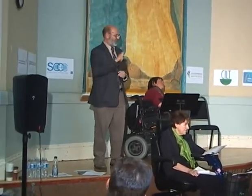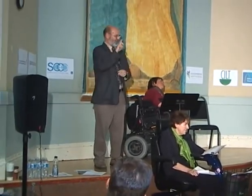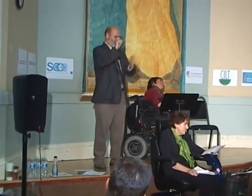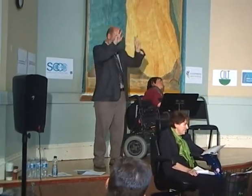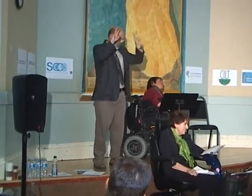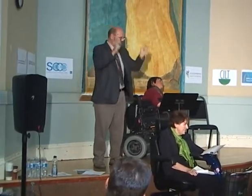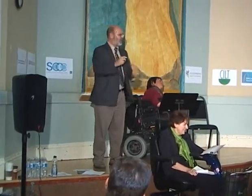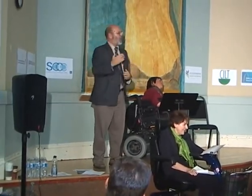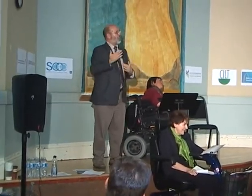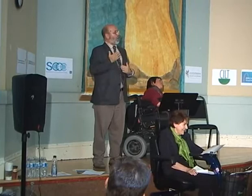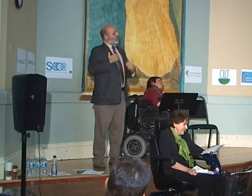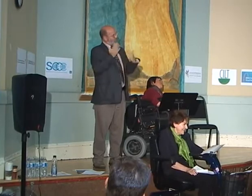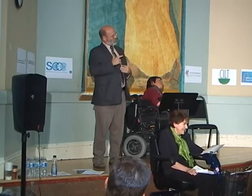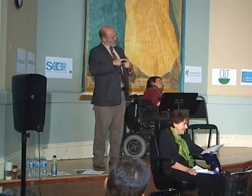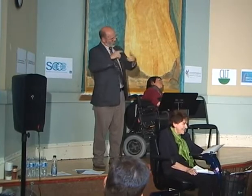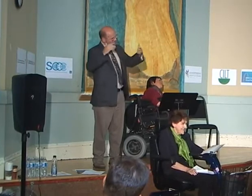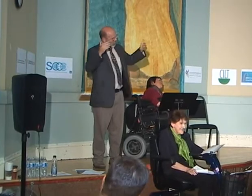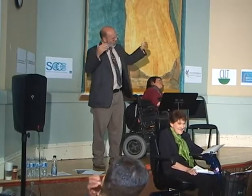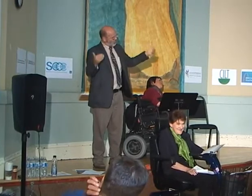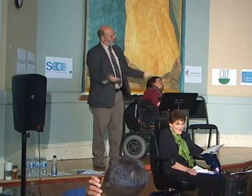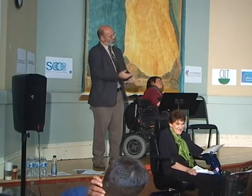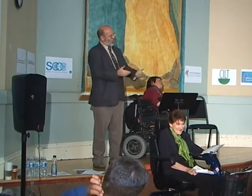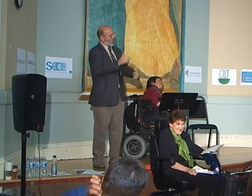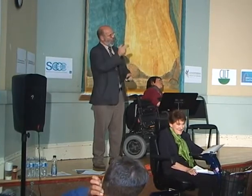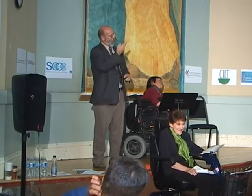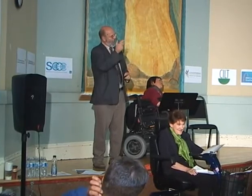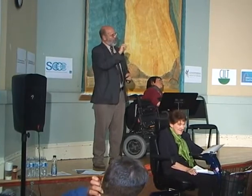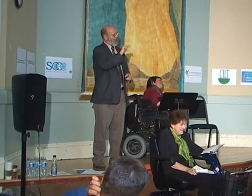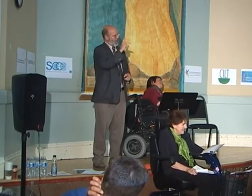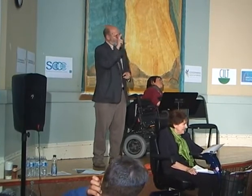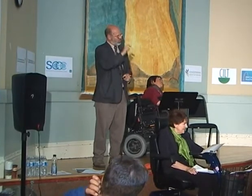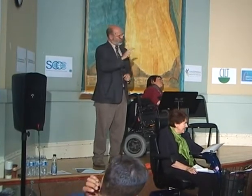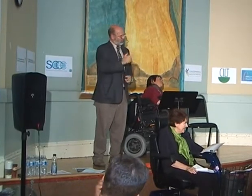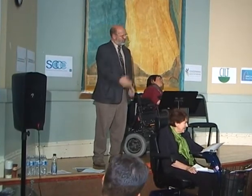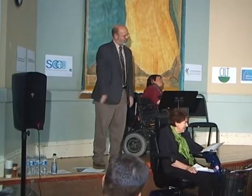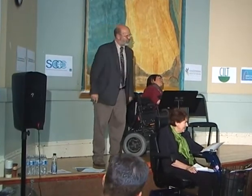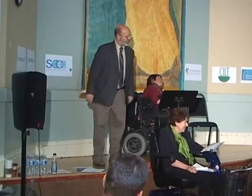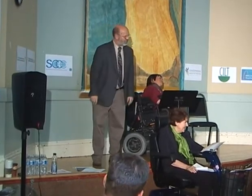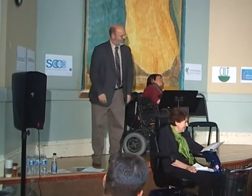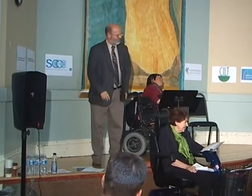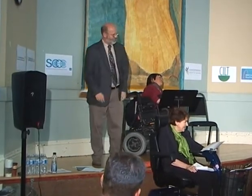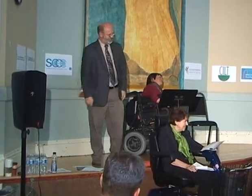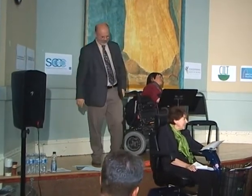So we're really happy to, um, have her here. And it's my pleasure to introduce Helen Henderson.